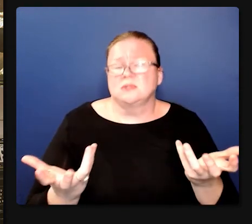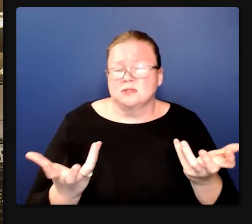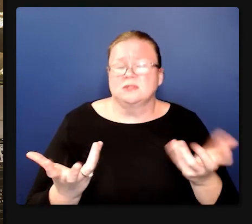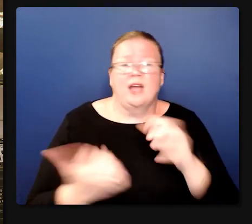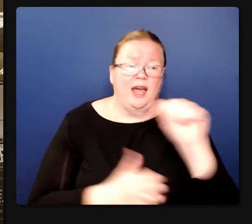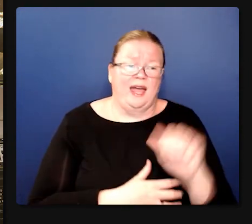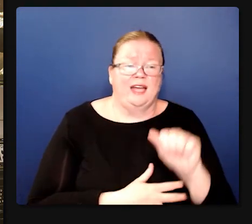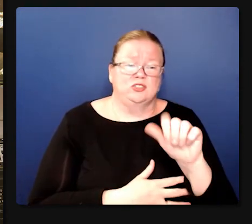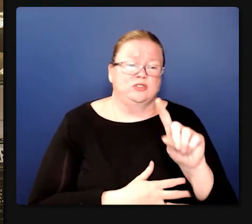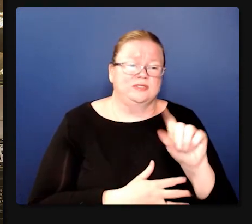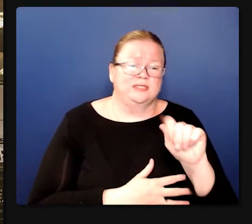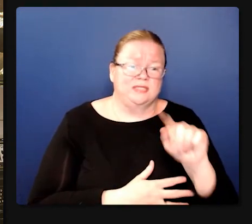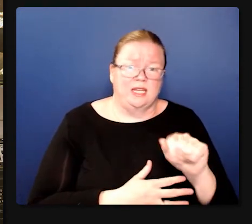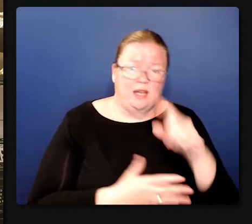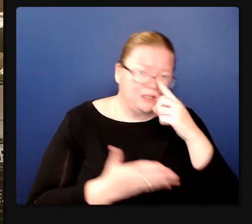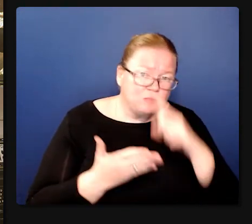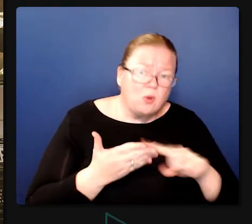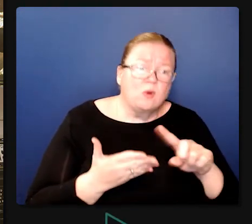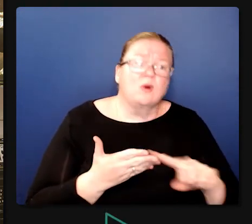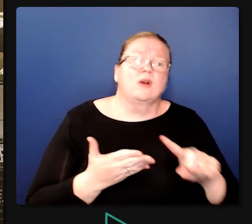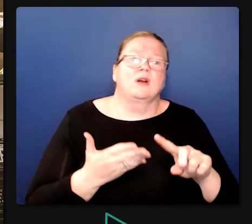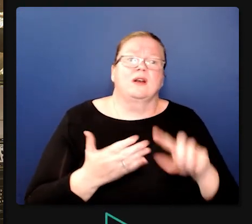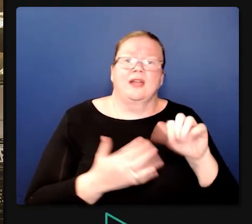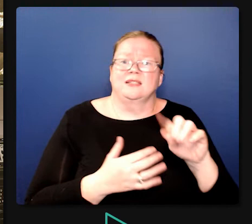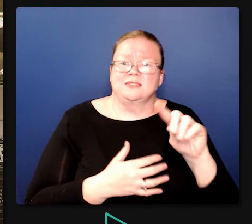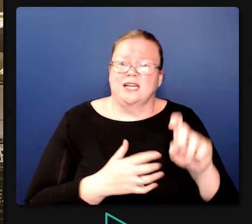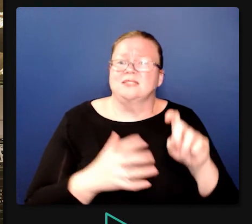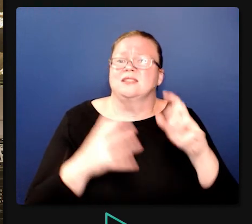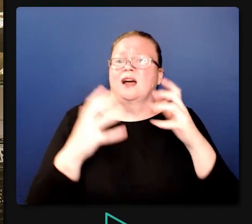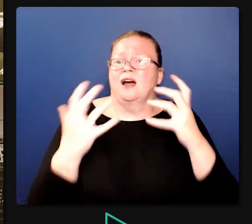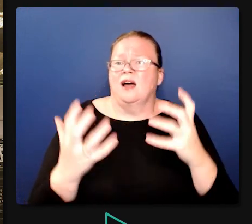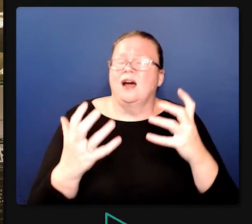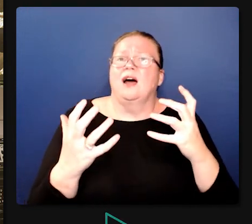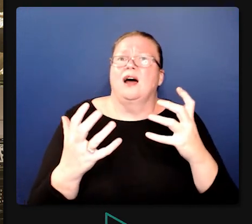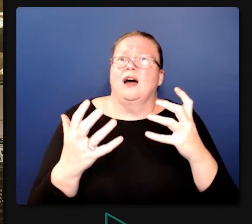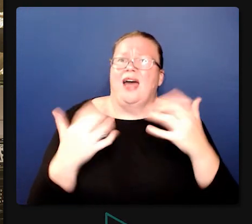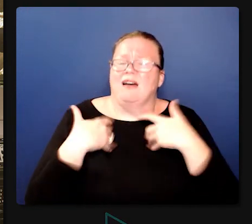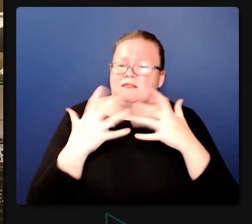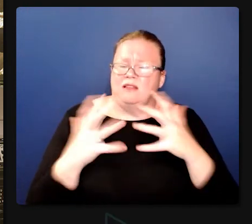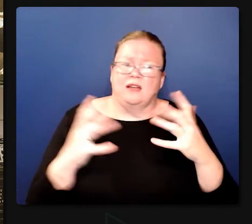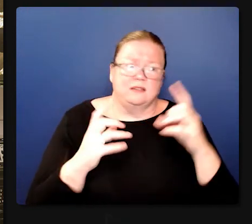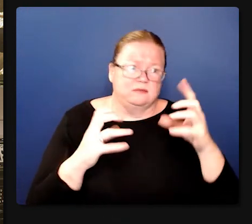Azure Data Explorer, like the analysts, if they are running a lot of summary operations